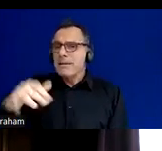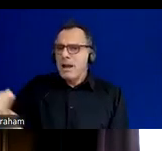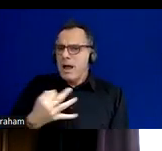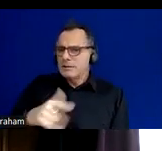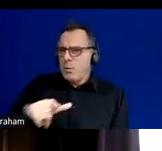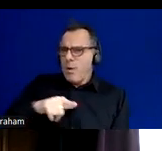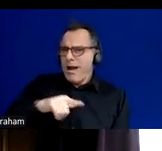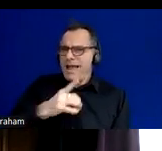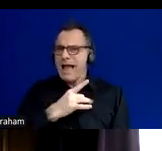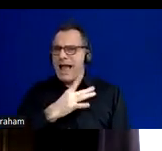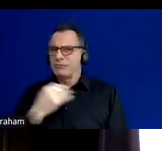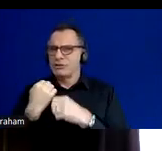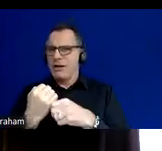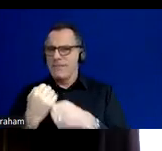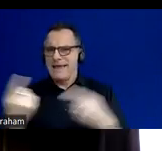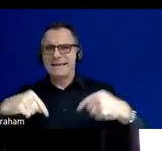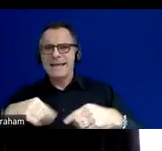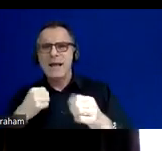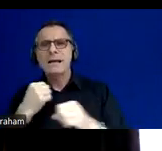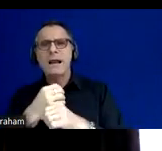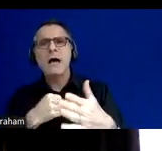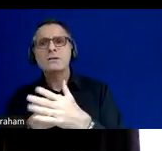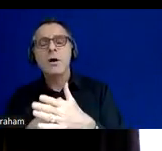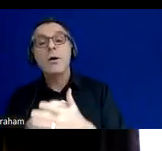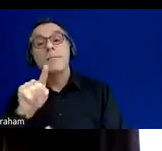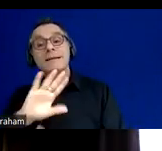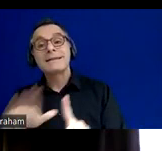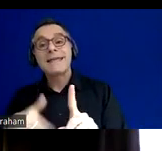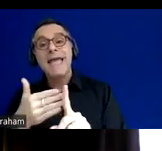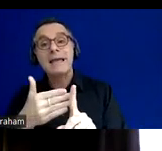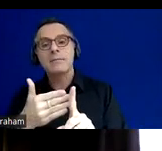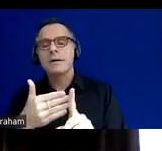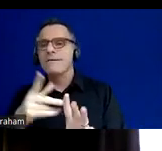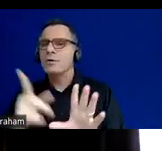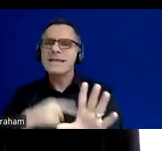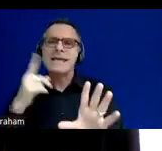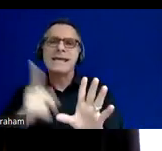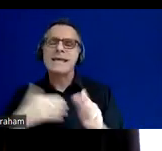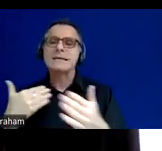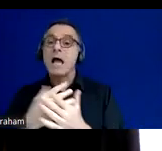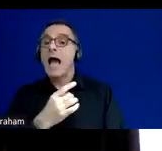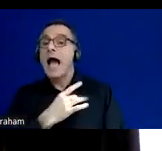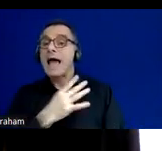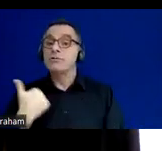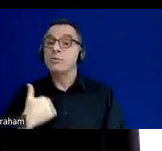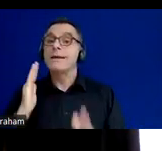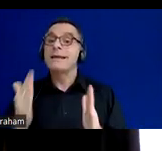of course, the point was that for years, decades, Irish women have had to travel to the UK in order